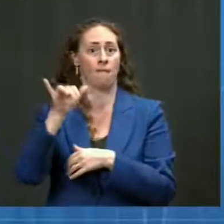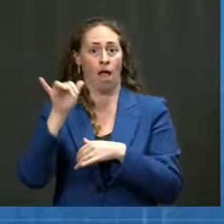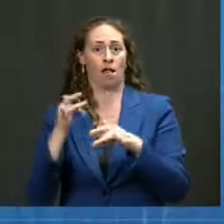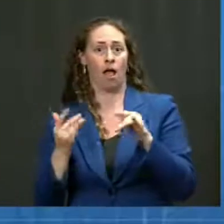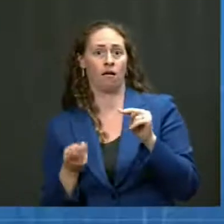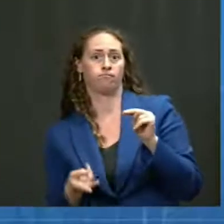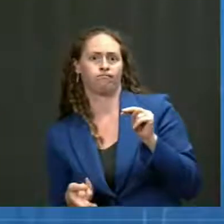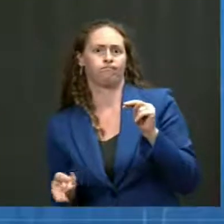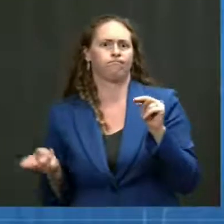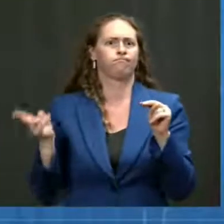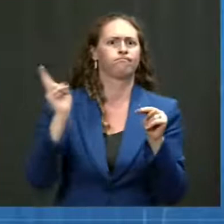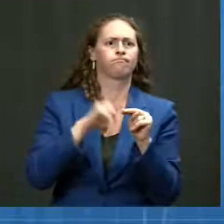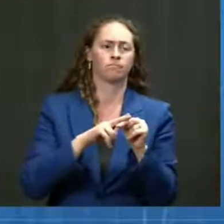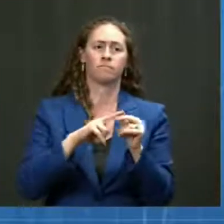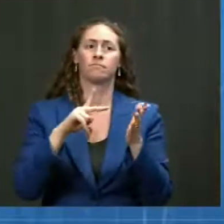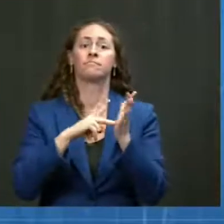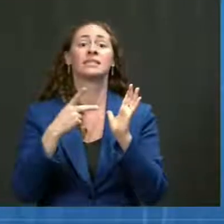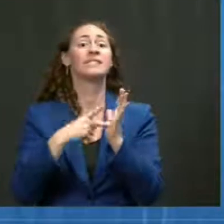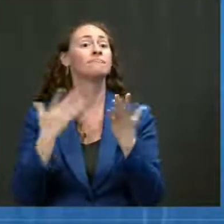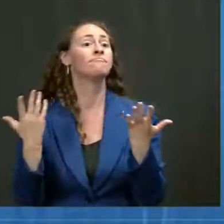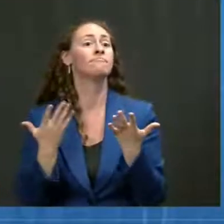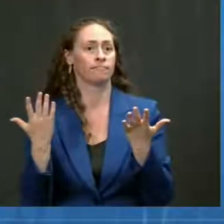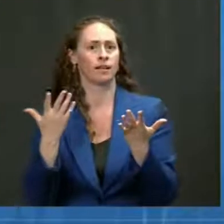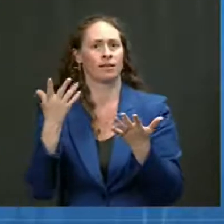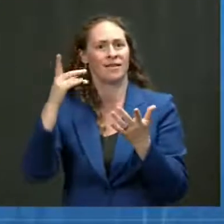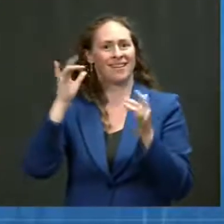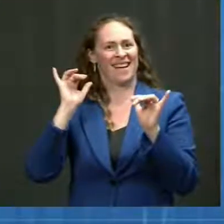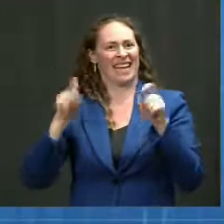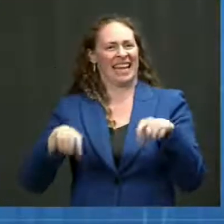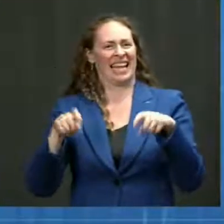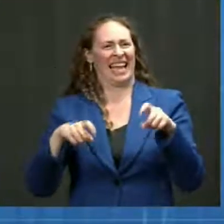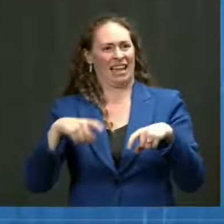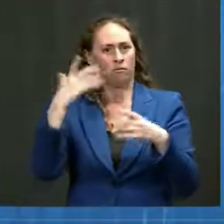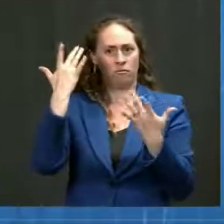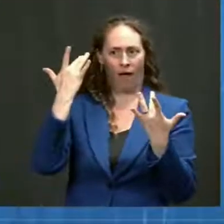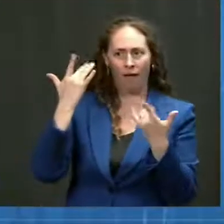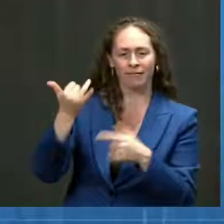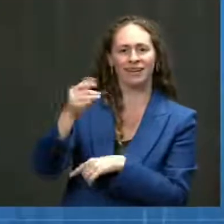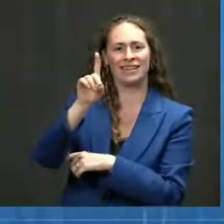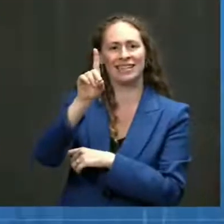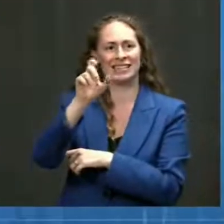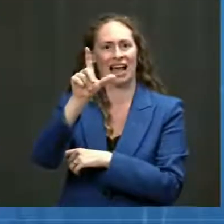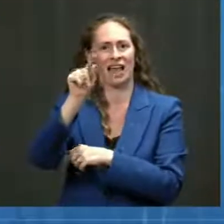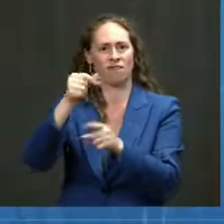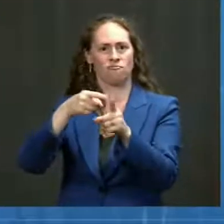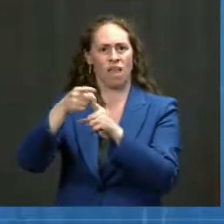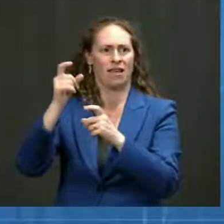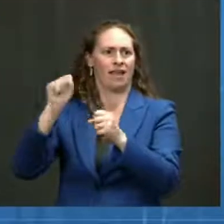NEXT SLIDE THIRD ISSUE, HIGHER LEVELS OF ANTIBODY MAY BE REQUIRED TO PROTECT AGAINST